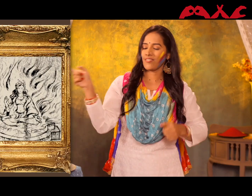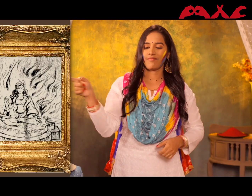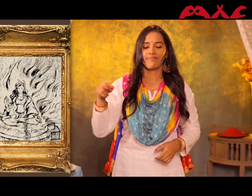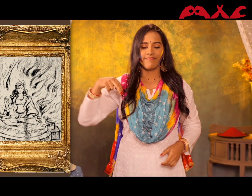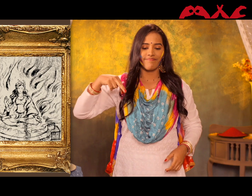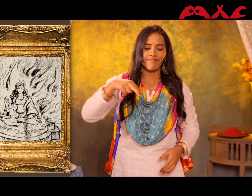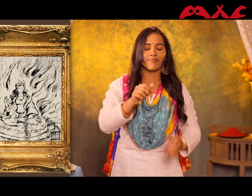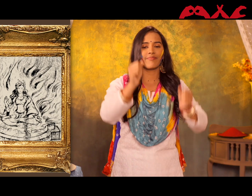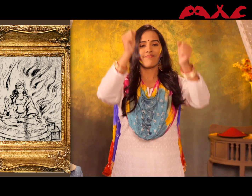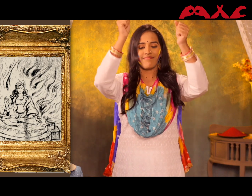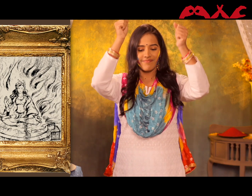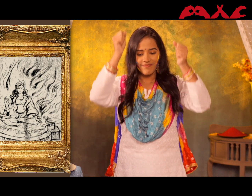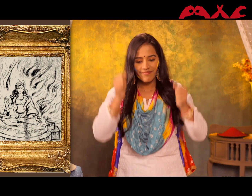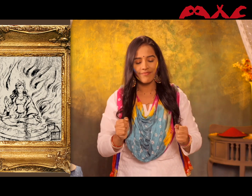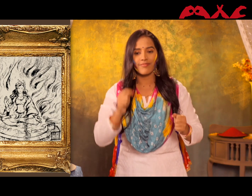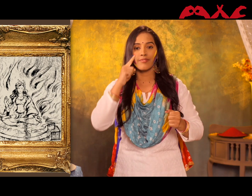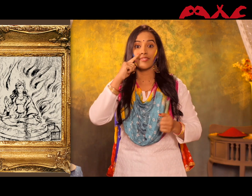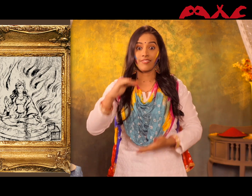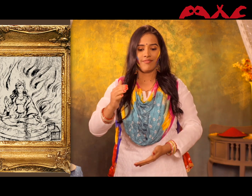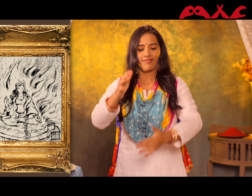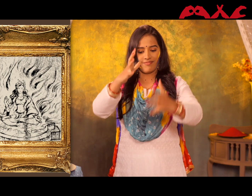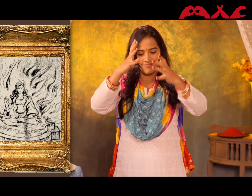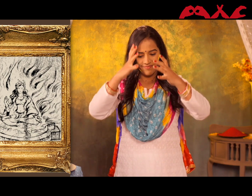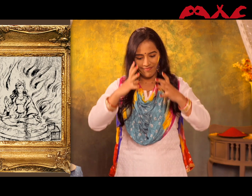He made his sister sit on that with the cloak garment,